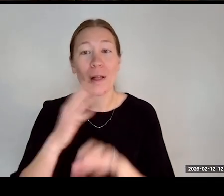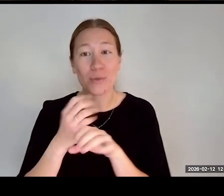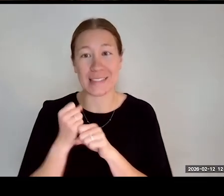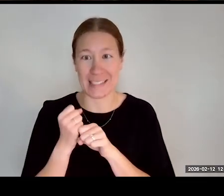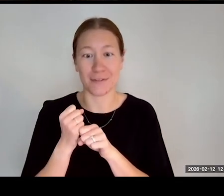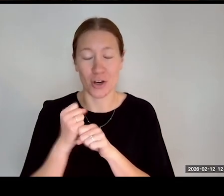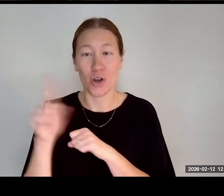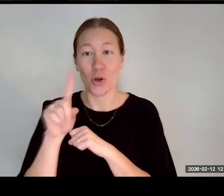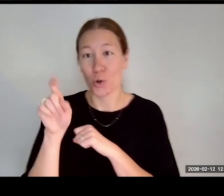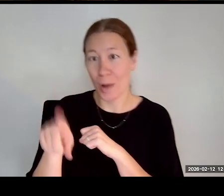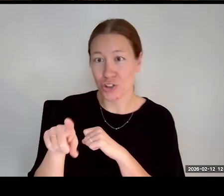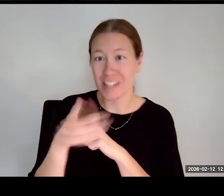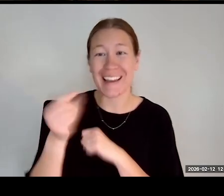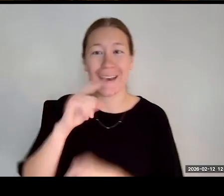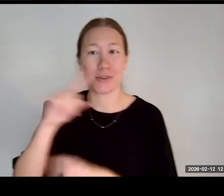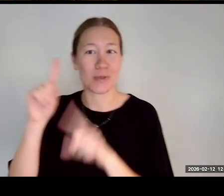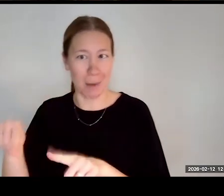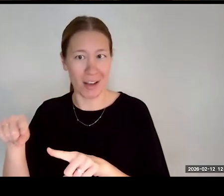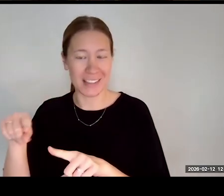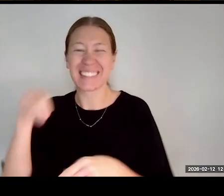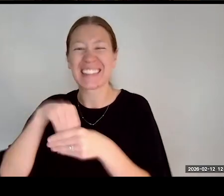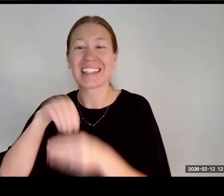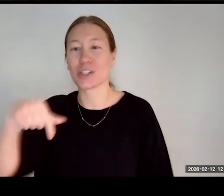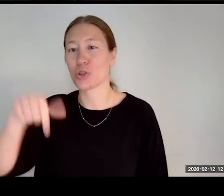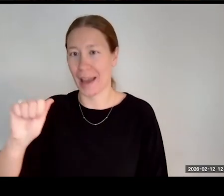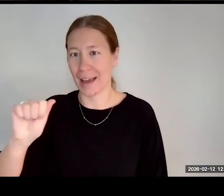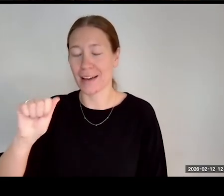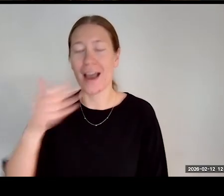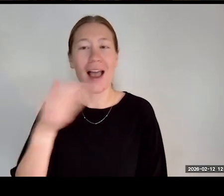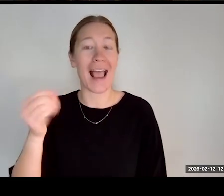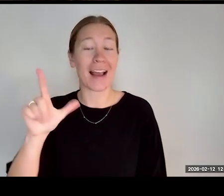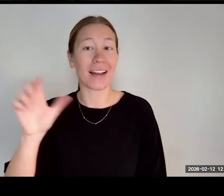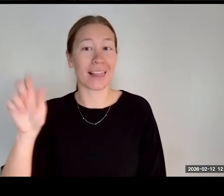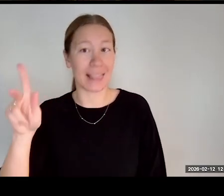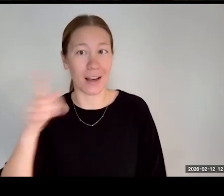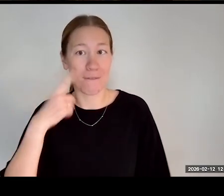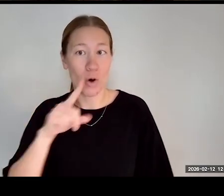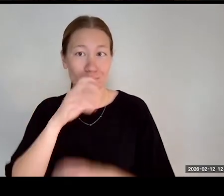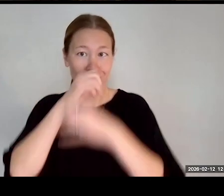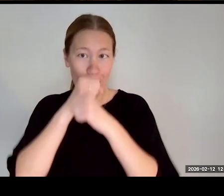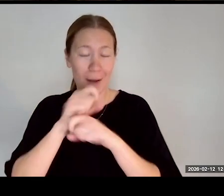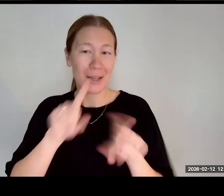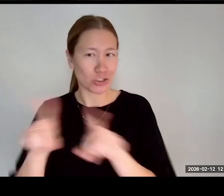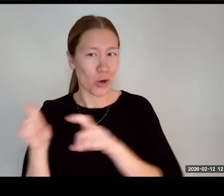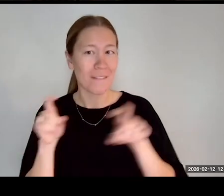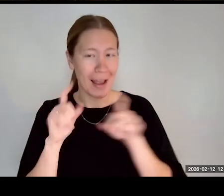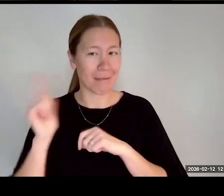and responses that are entered into the Q&A, plus a link to an anonymous survey. We do ask that you fill out the survey,